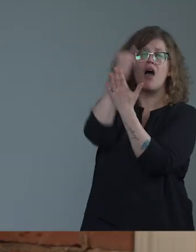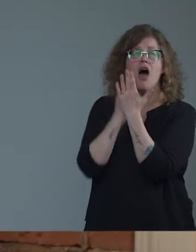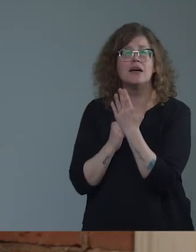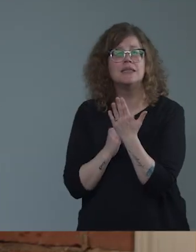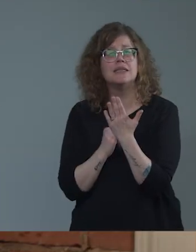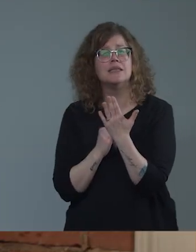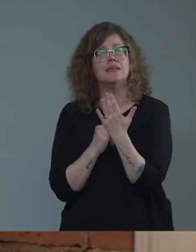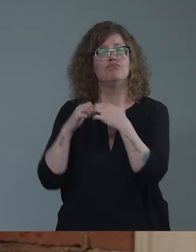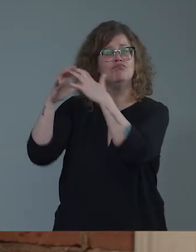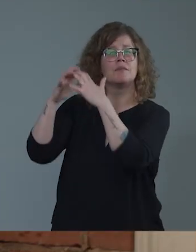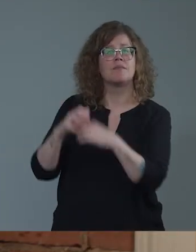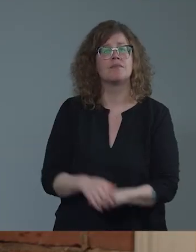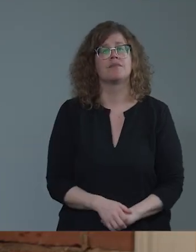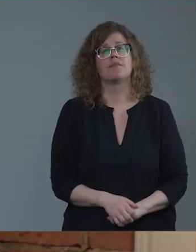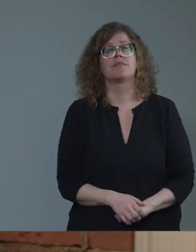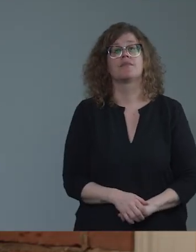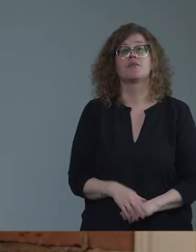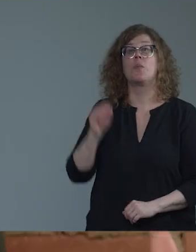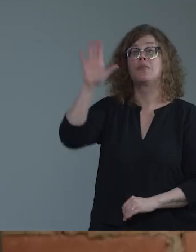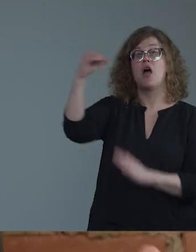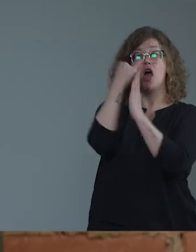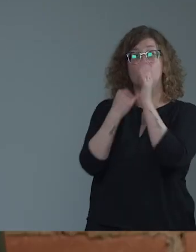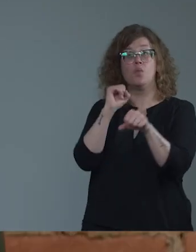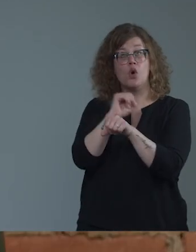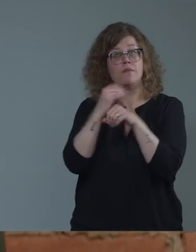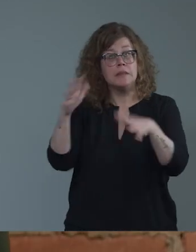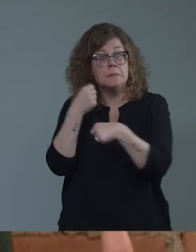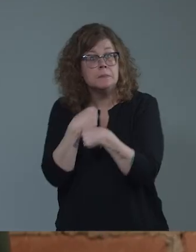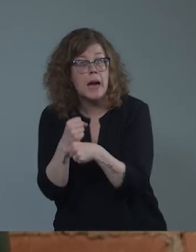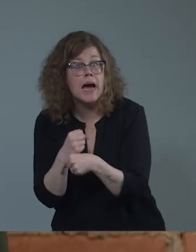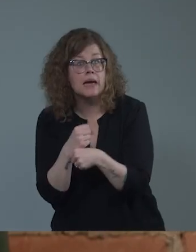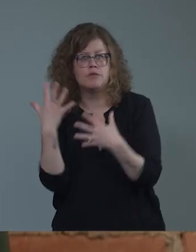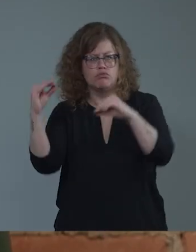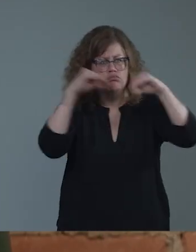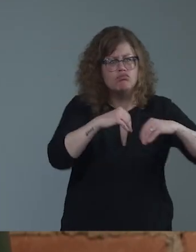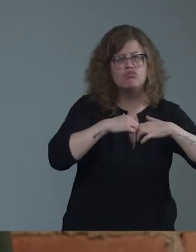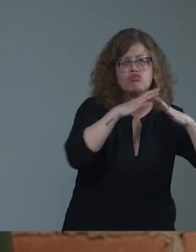want your artwork to be represented in its best possible form for as long as possible, because